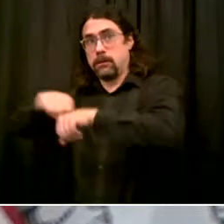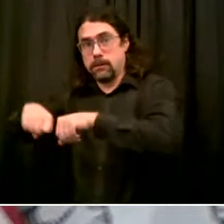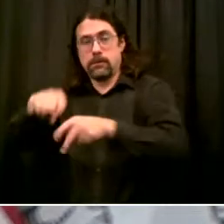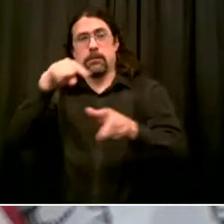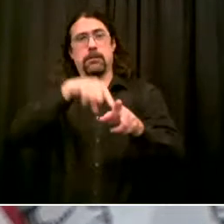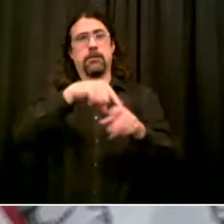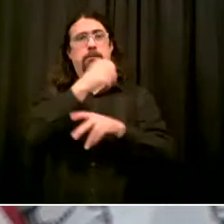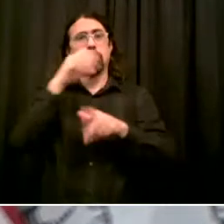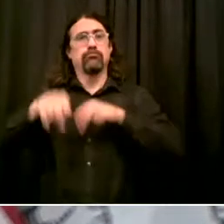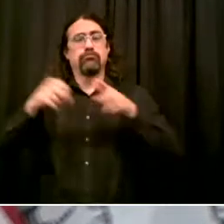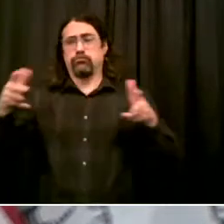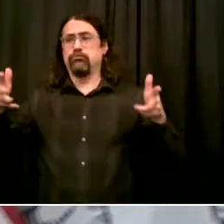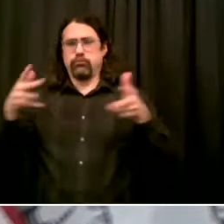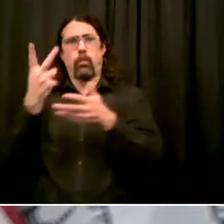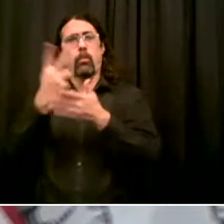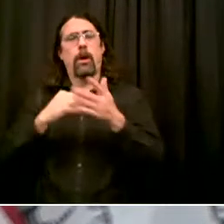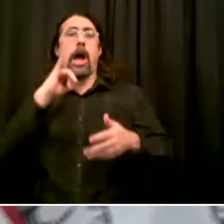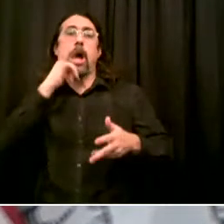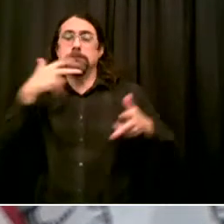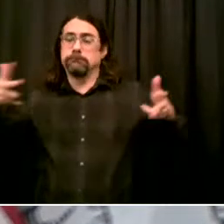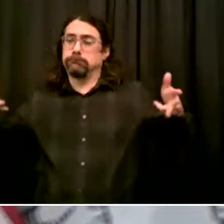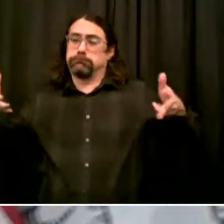AND MAKING THE ARRESTS THAT THE